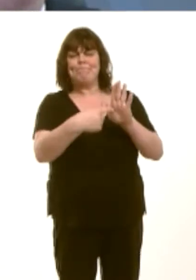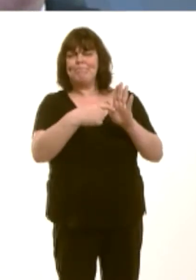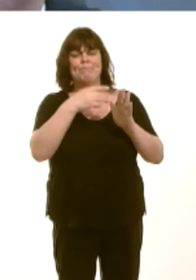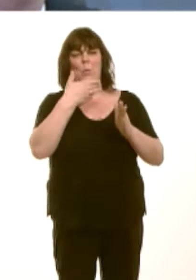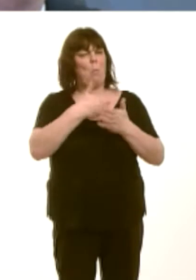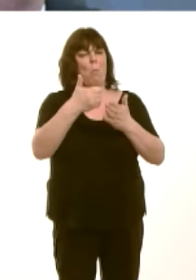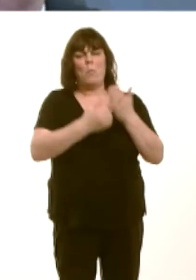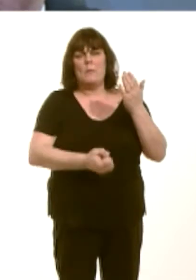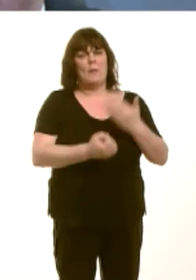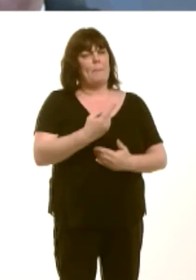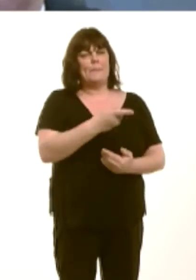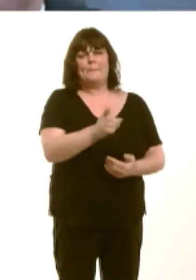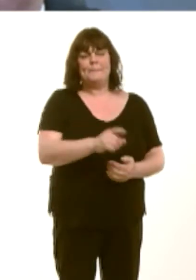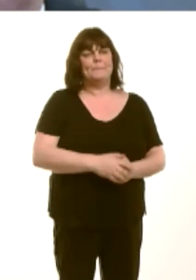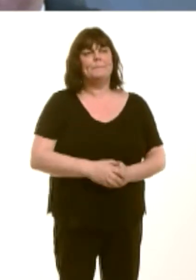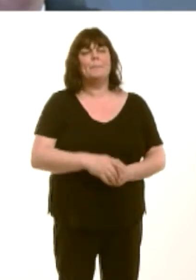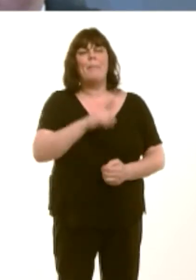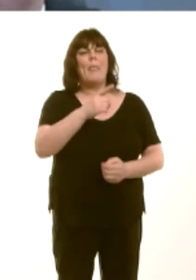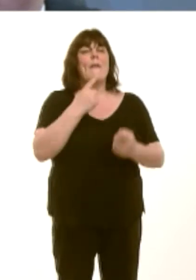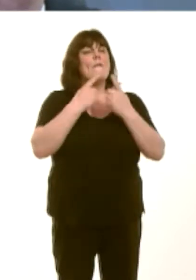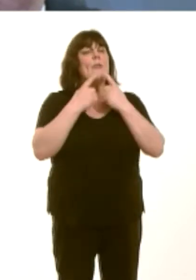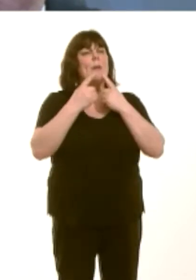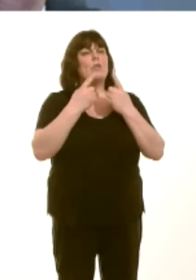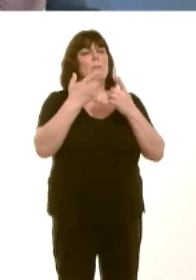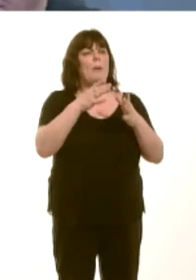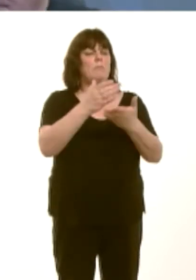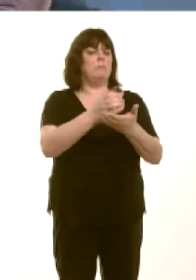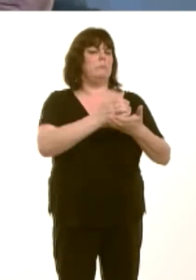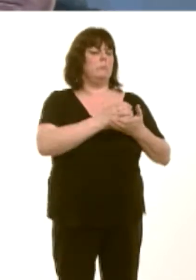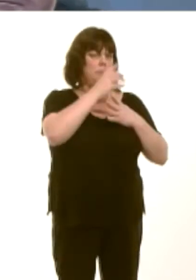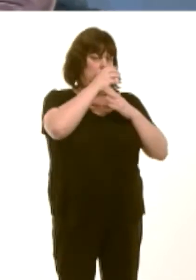And, in fact, increasingly, that information is being withheld from patients and families.